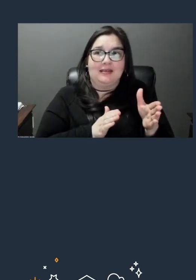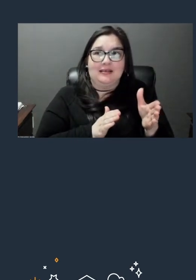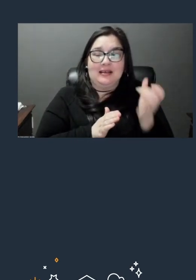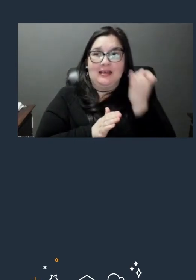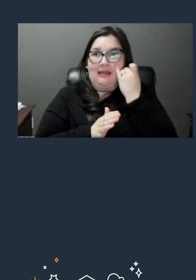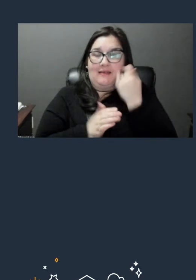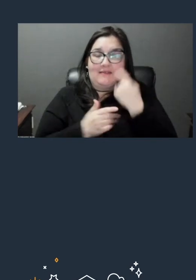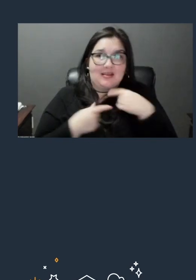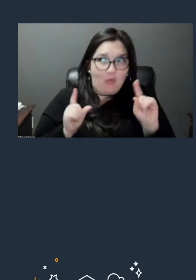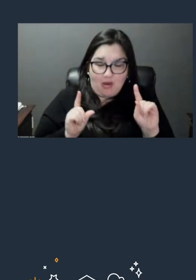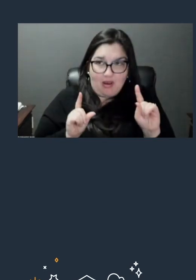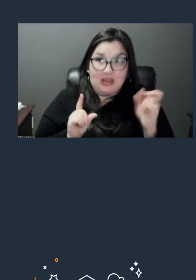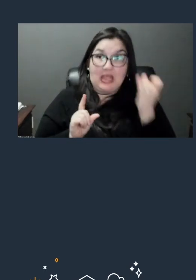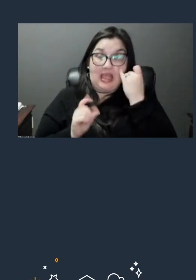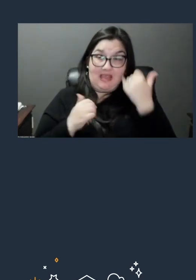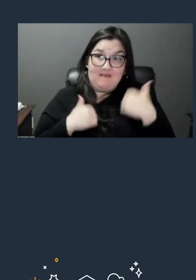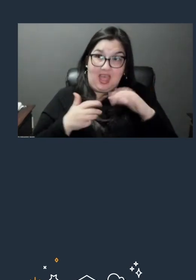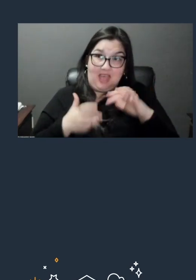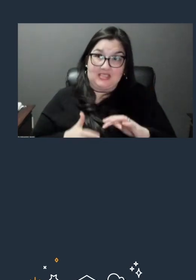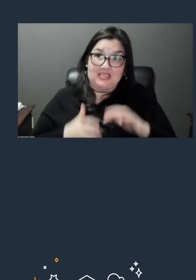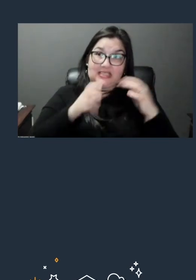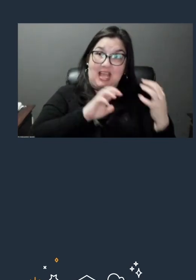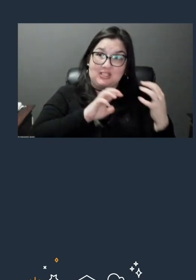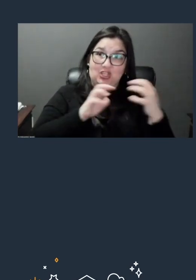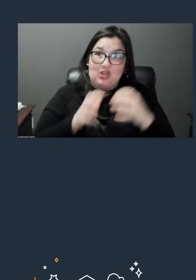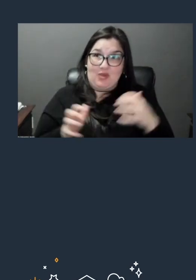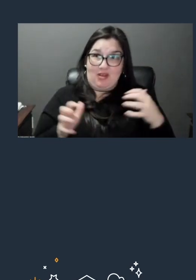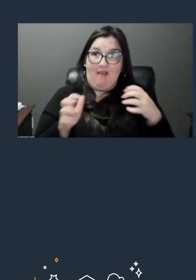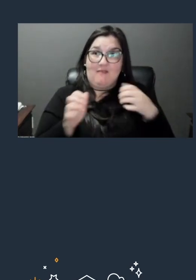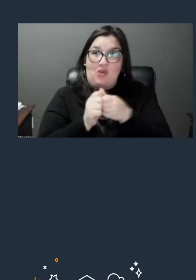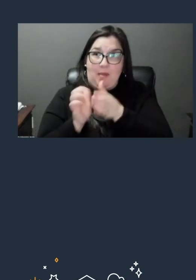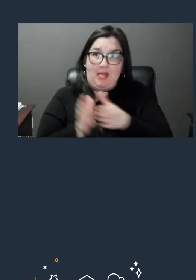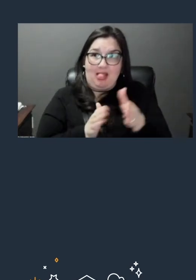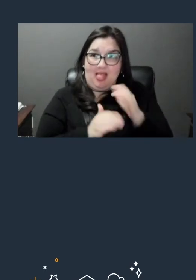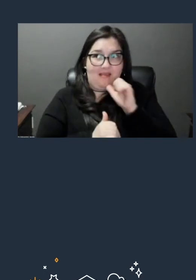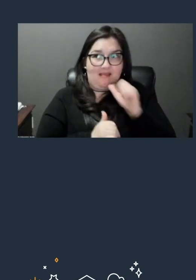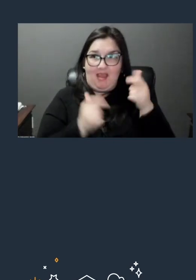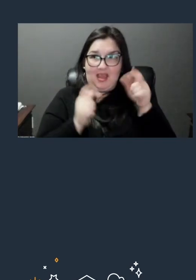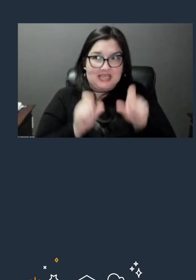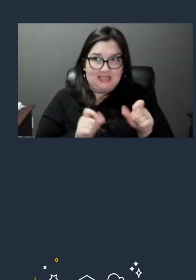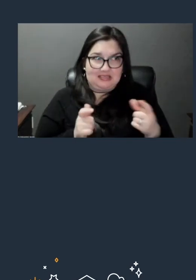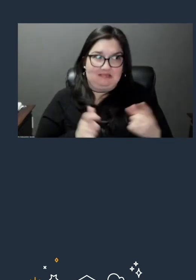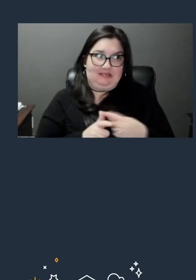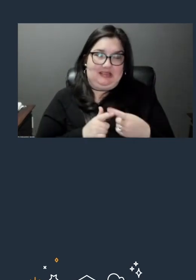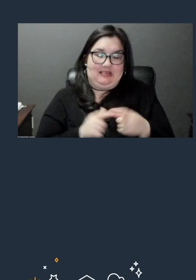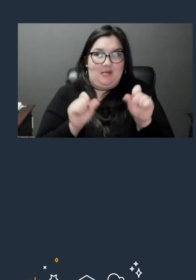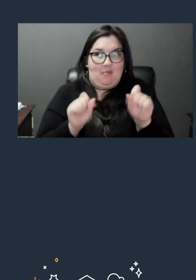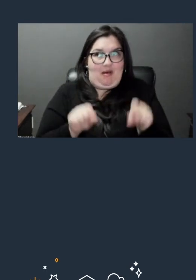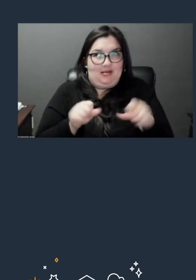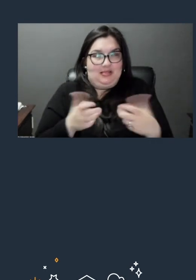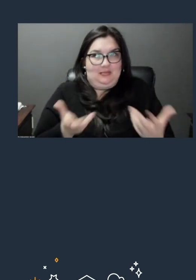that you haven't exercised, well, there is a chance that, you know, there could be some unknown unknown working in there. - Yeah, it's not a disaster